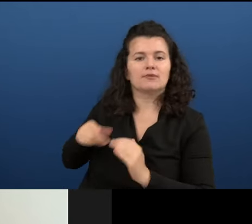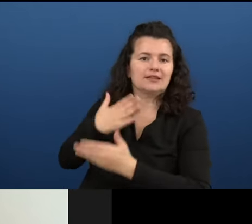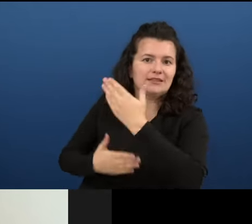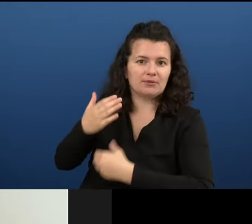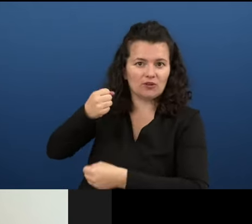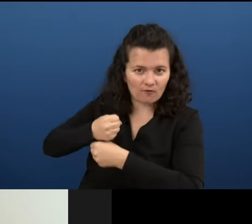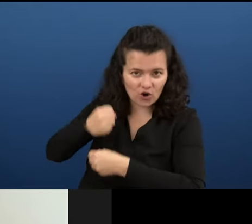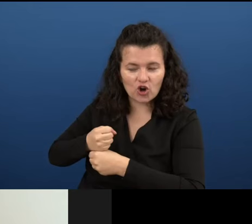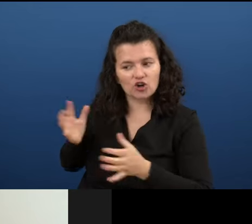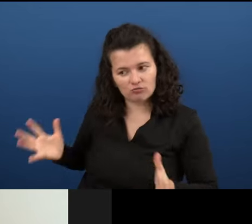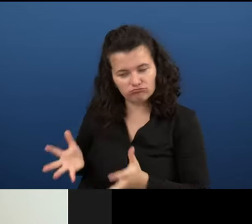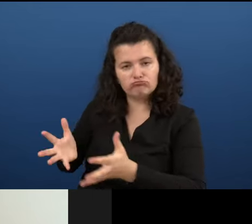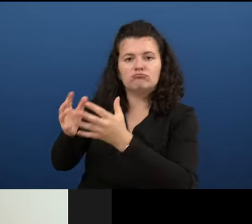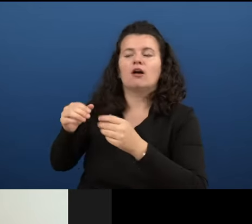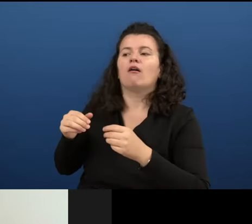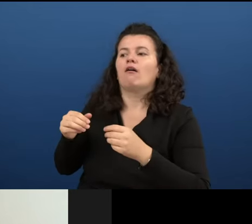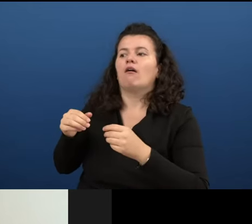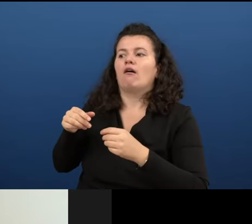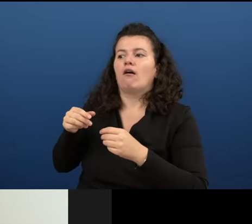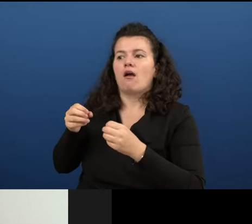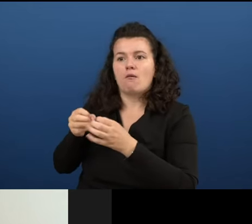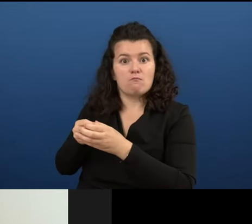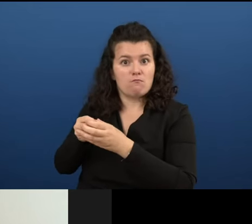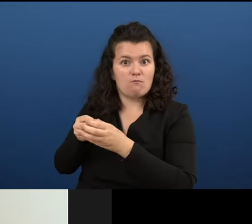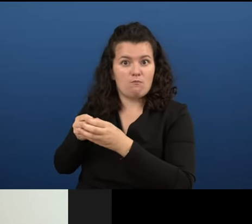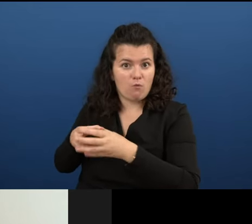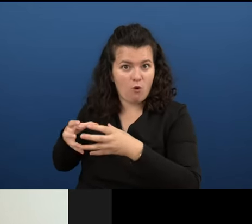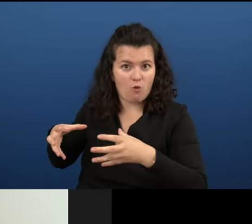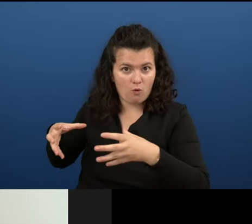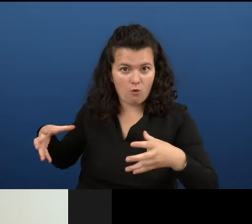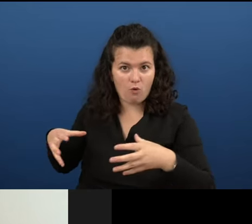able to ensure they have a very proper working please environment where they will them to